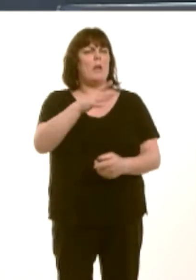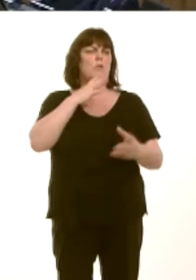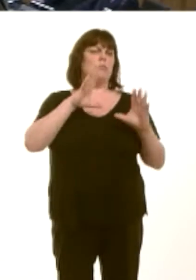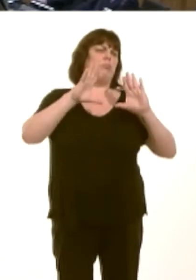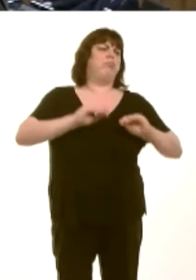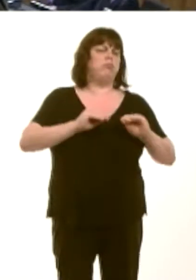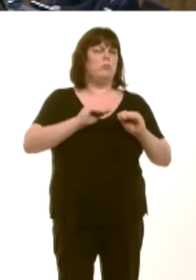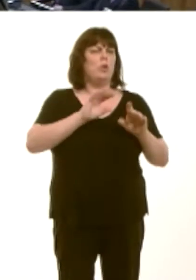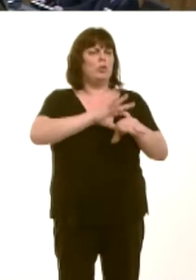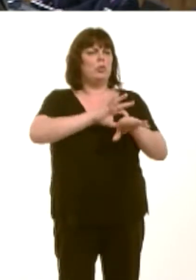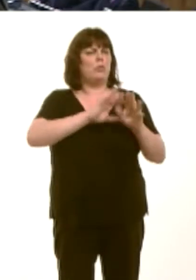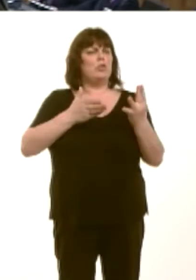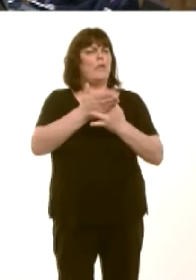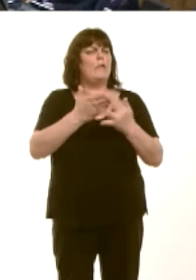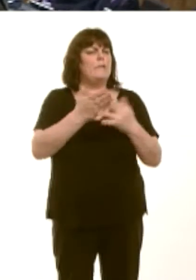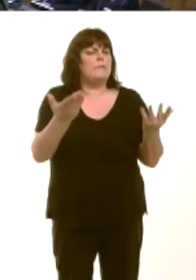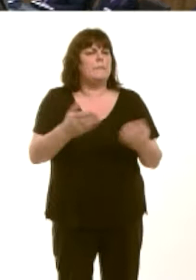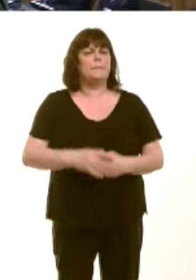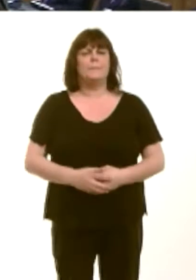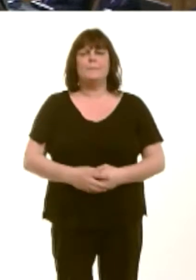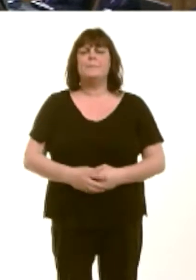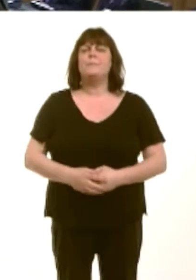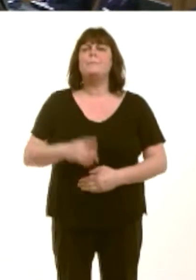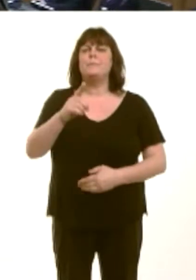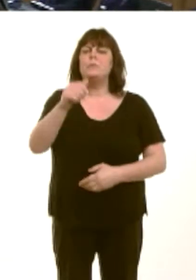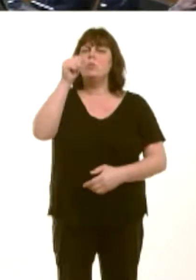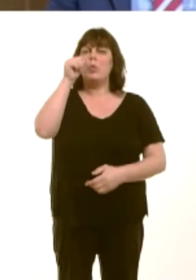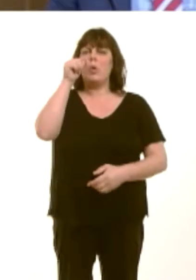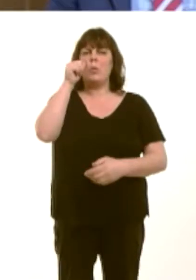Carwyn Jones: Well, the Member will know, of course, that the Assemblyís own Audit